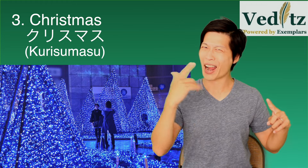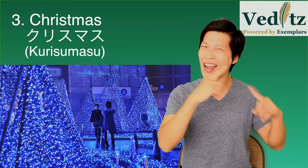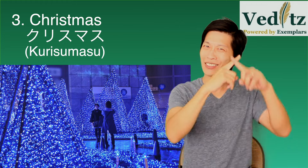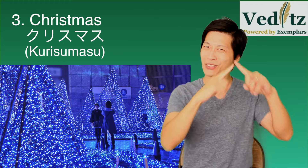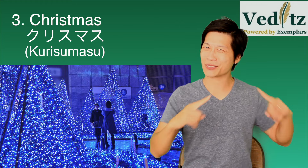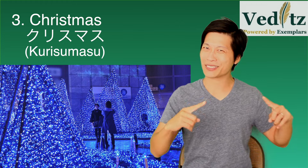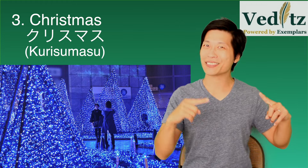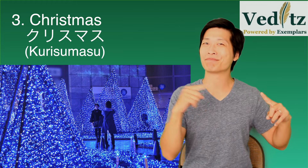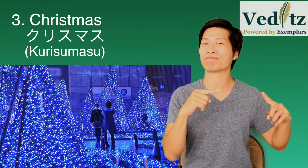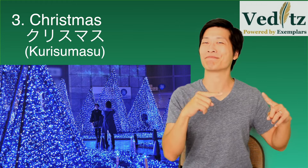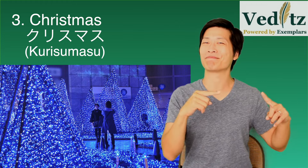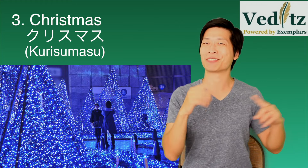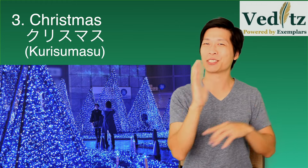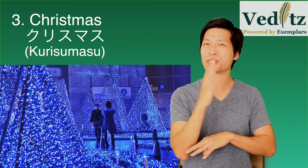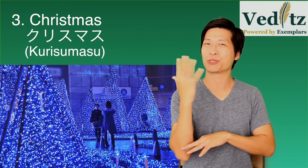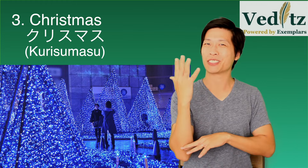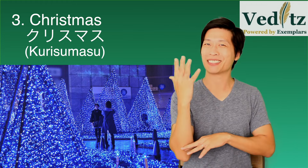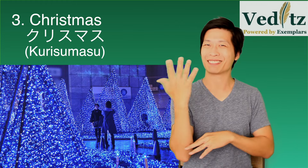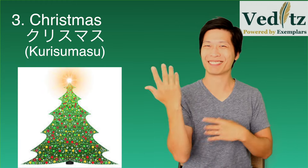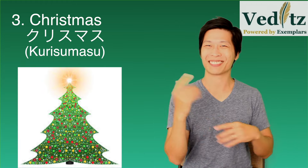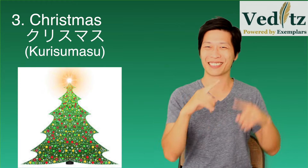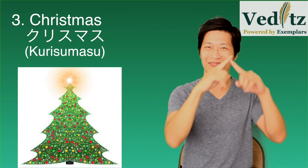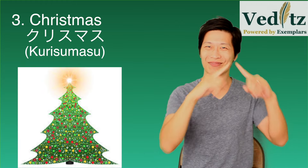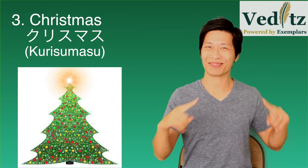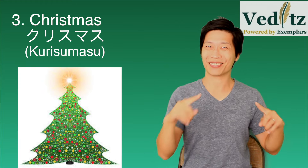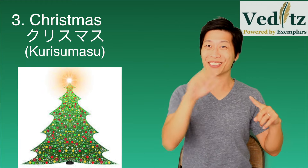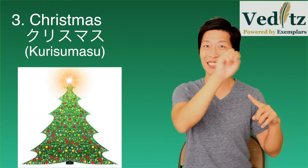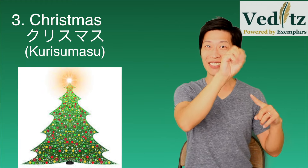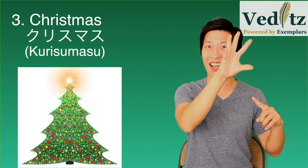why it's that JSL sign is it represents a Christmas tree